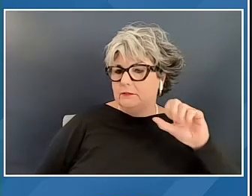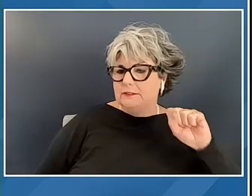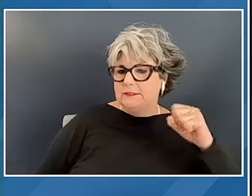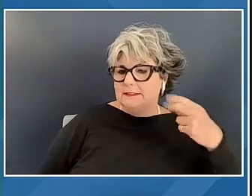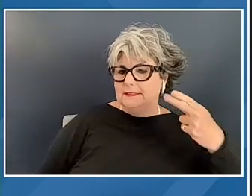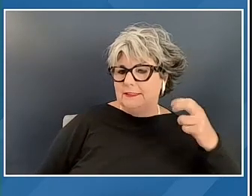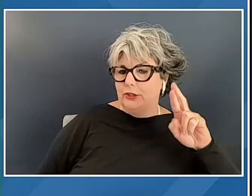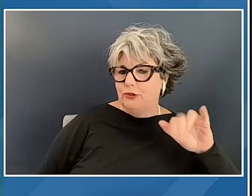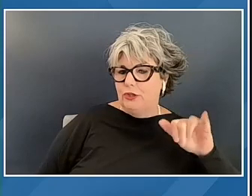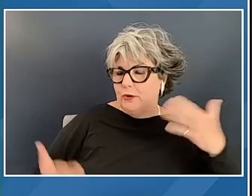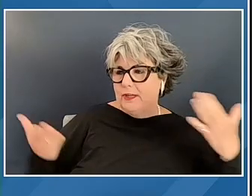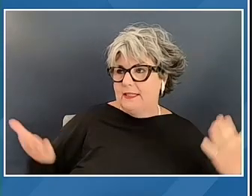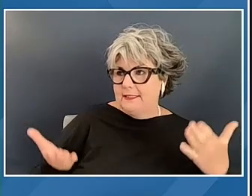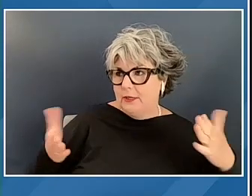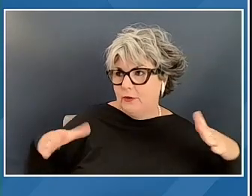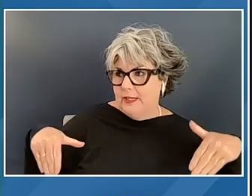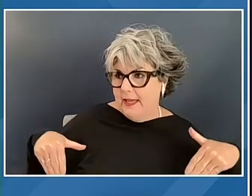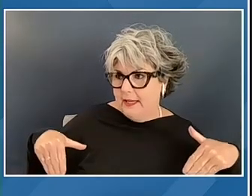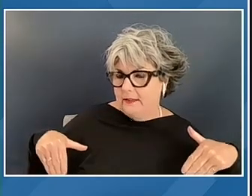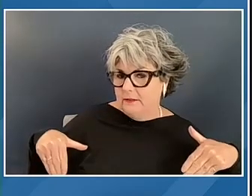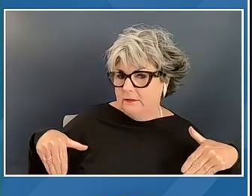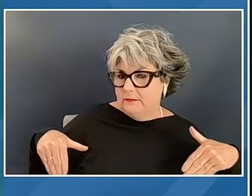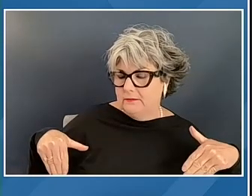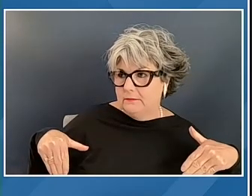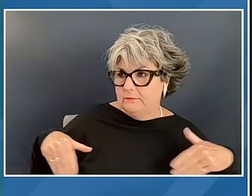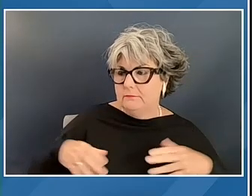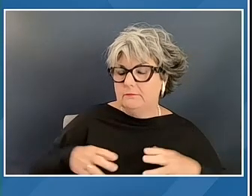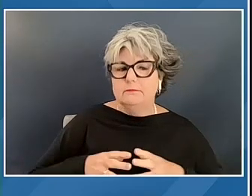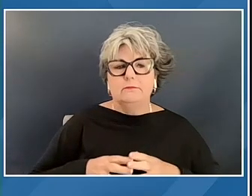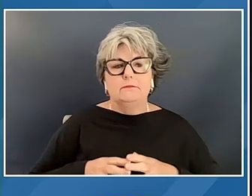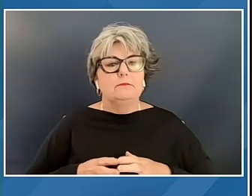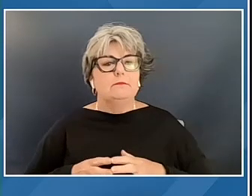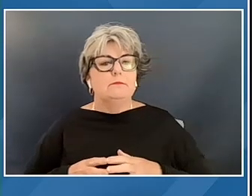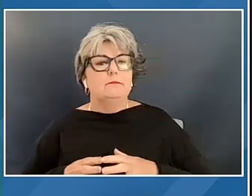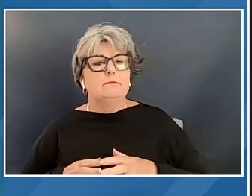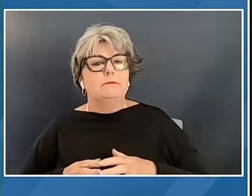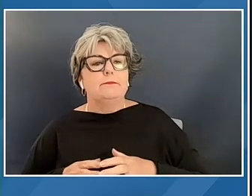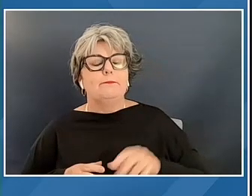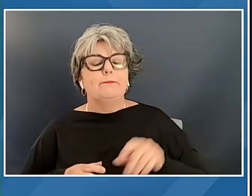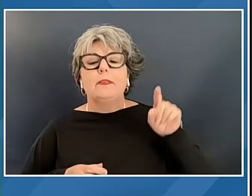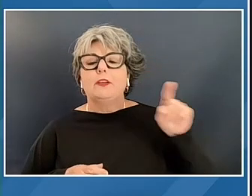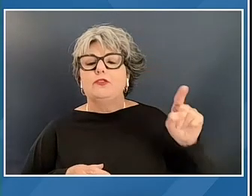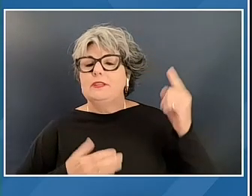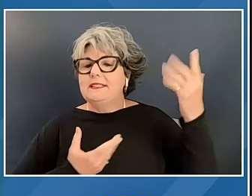Sherrie is- Sher is in the waiting room at the moment. Okay. I'll have to admit her.